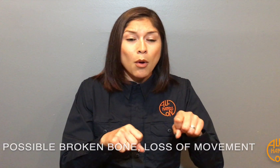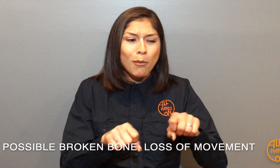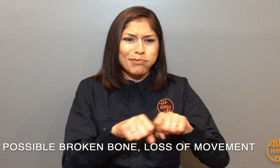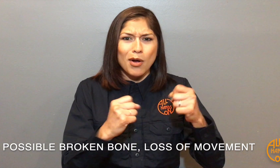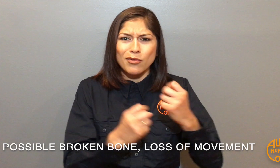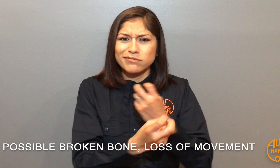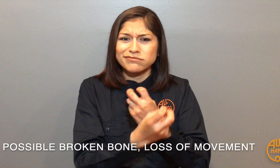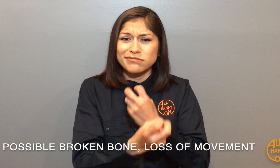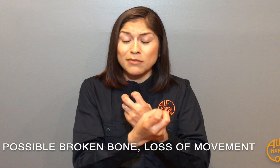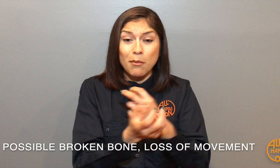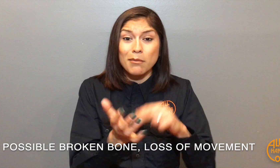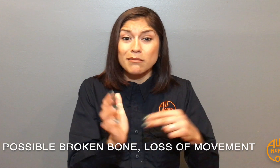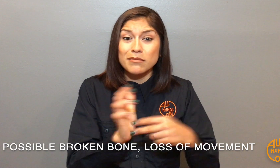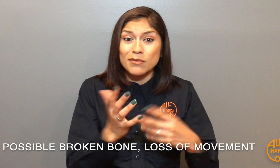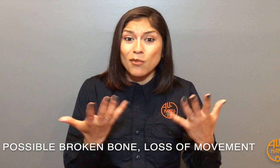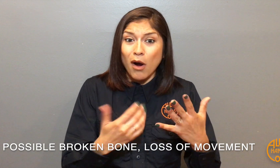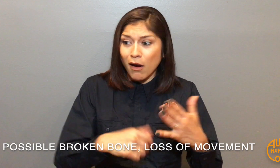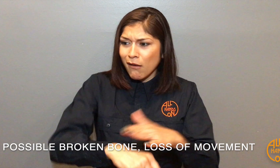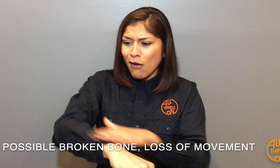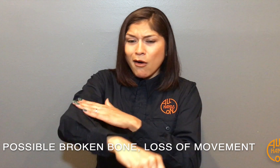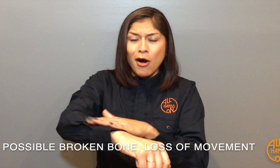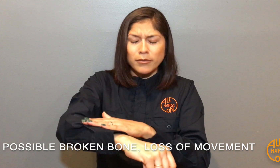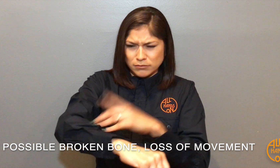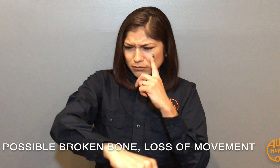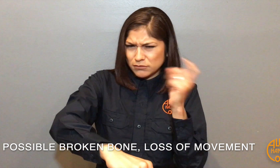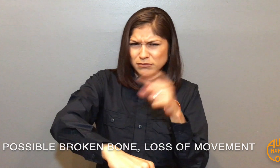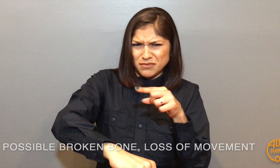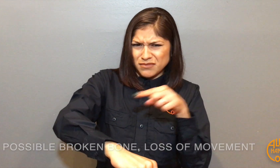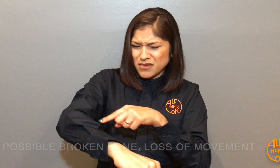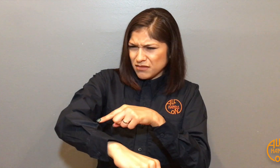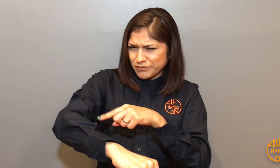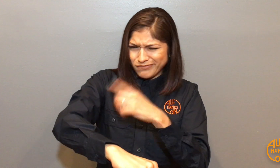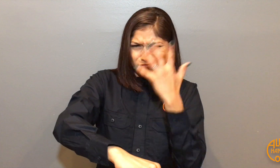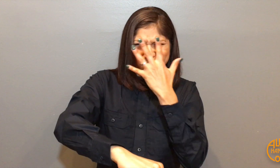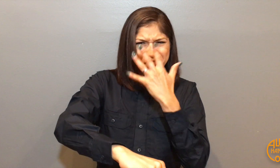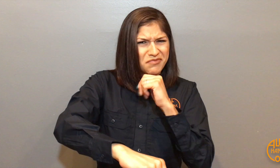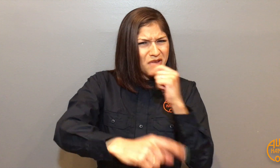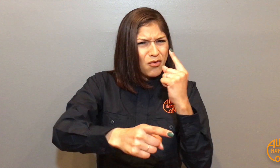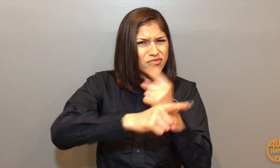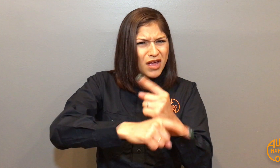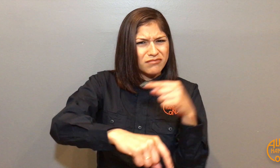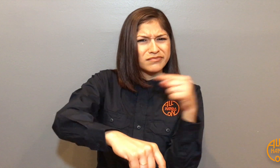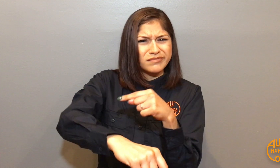if you potentially broke a bone, you see something within your arm or your leg